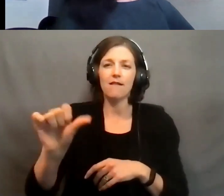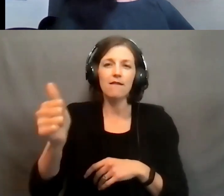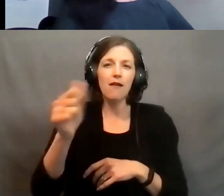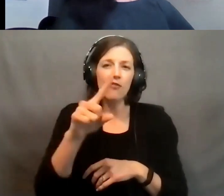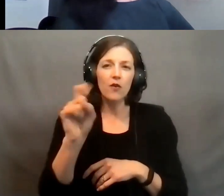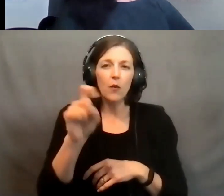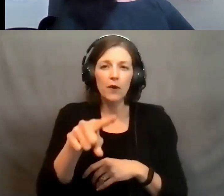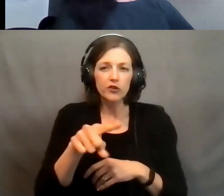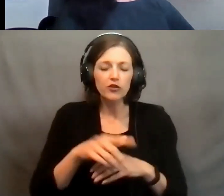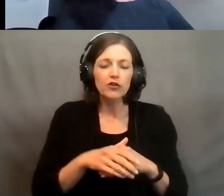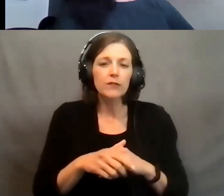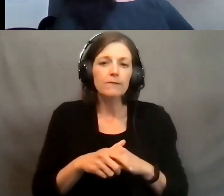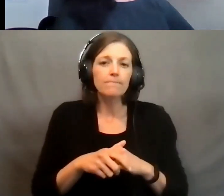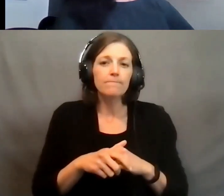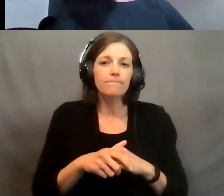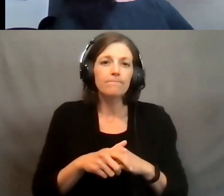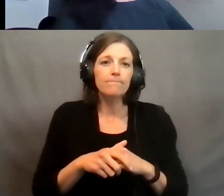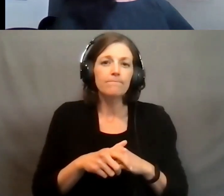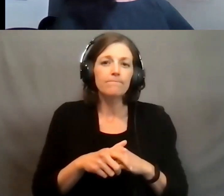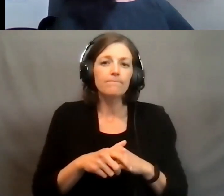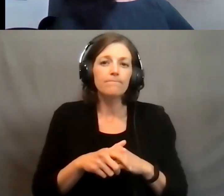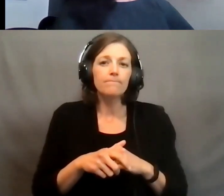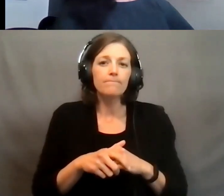13:07:14 one that was 13:07:23